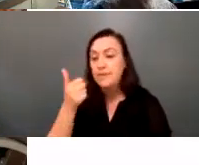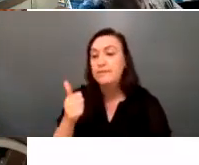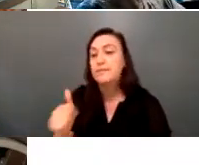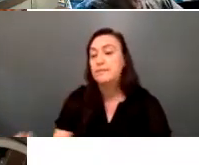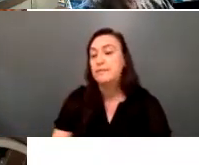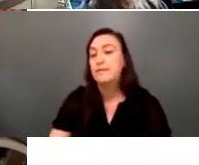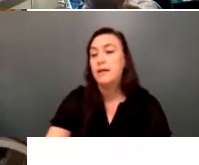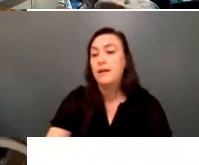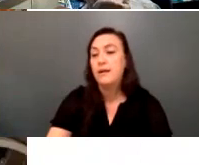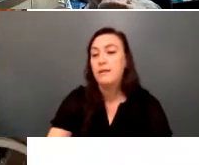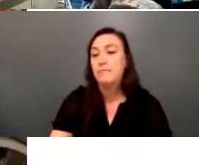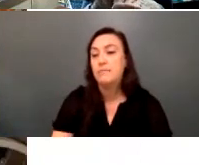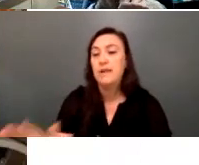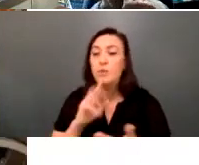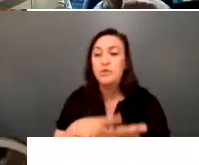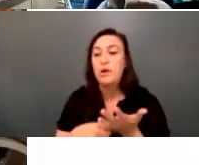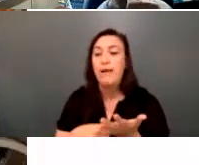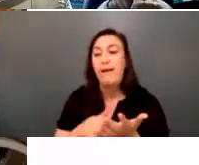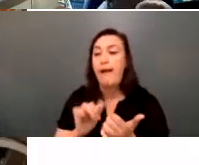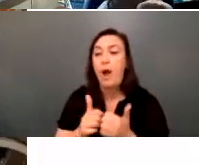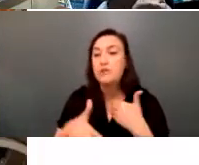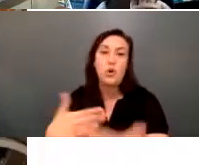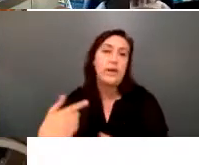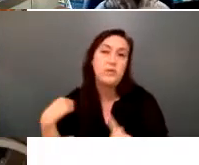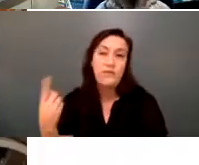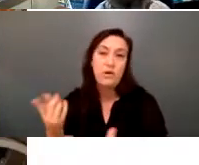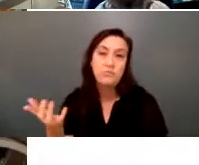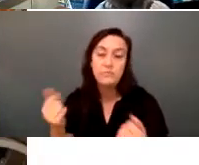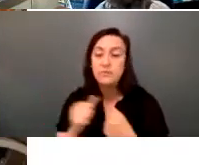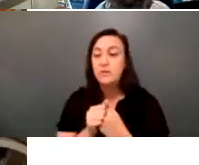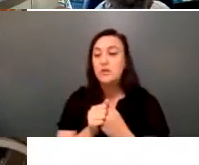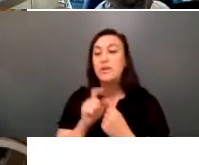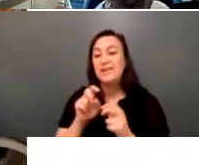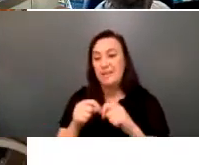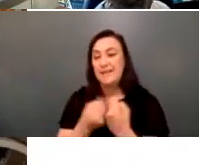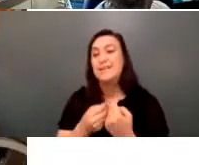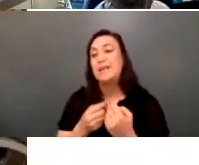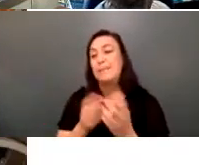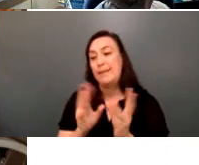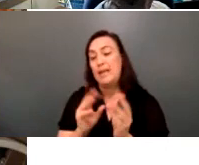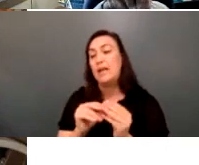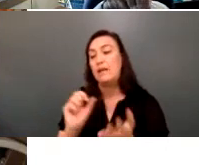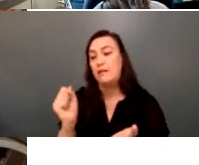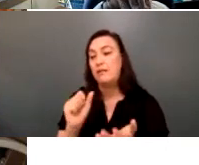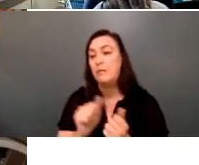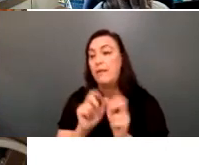How services are going? How are things going so far so that doesn't need to be a team meeting with the person their legal representative,